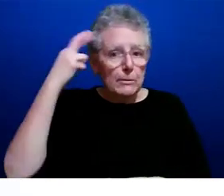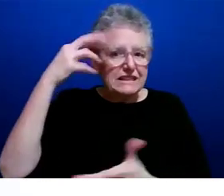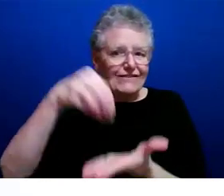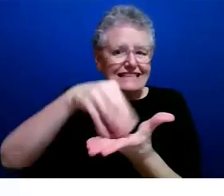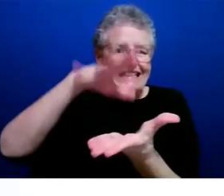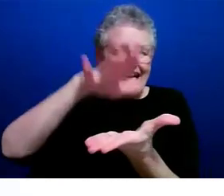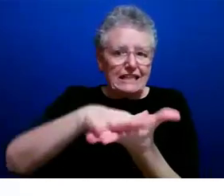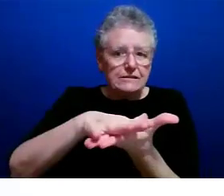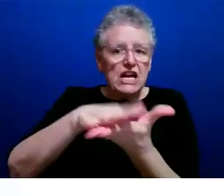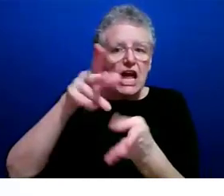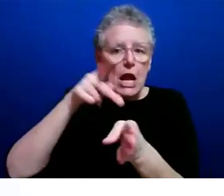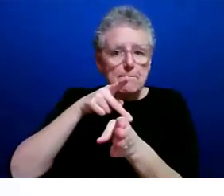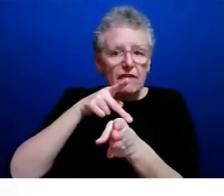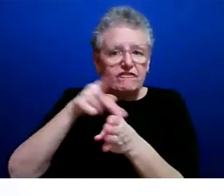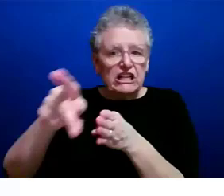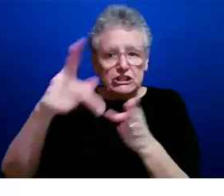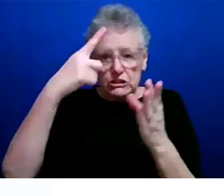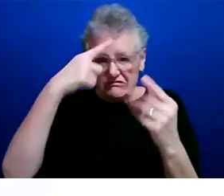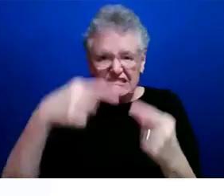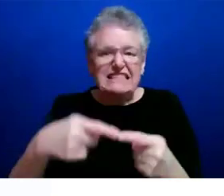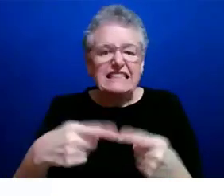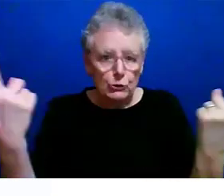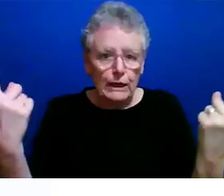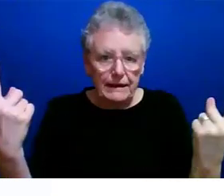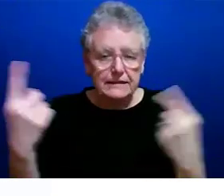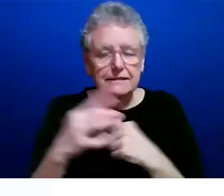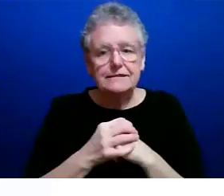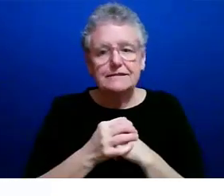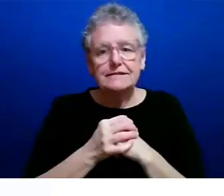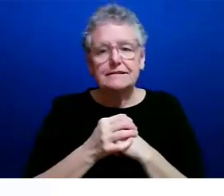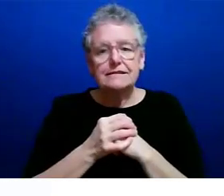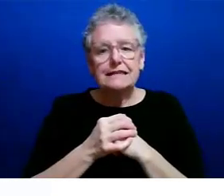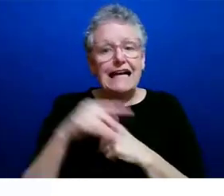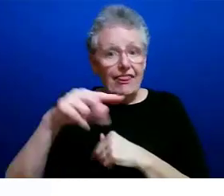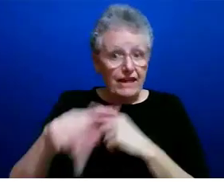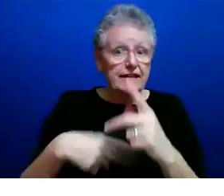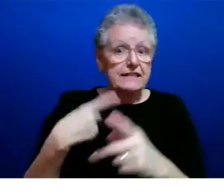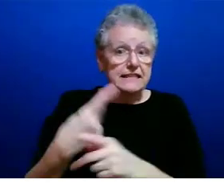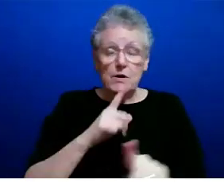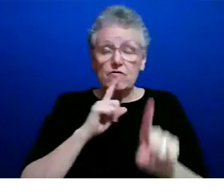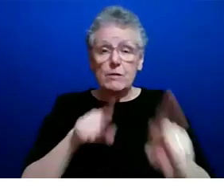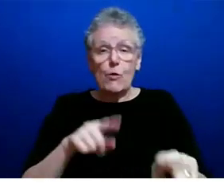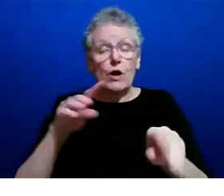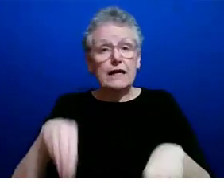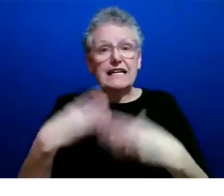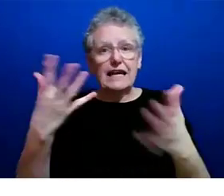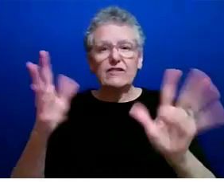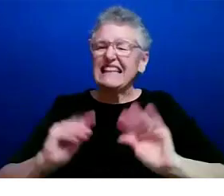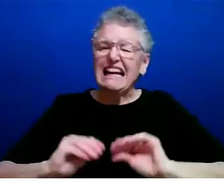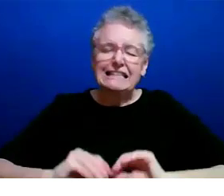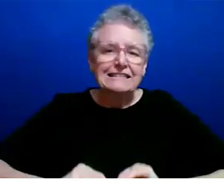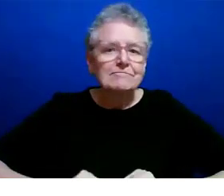a professional disagreement. This type of report provides transparency for documenting